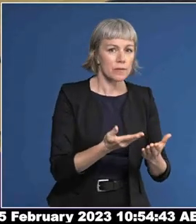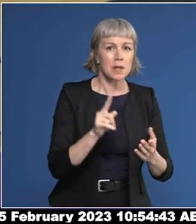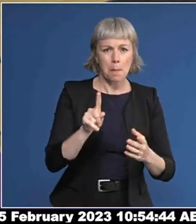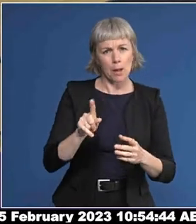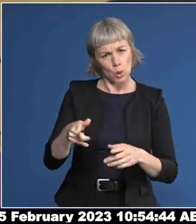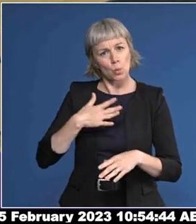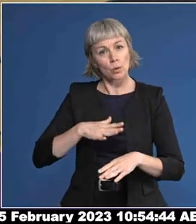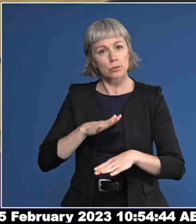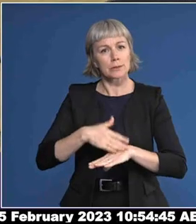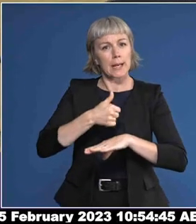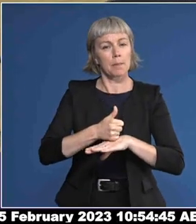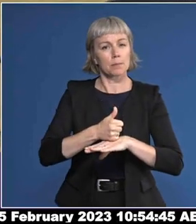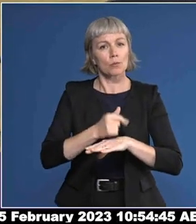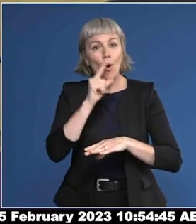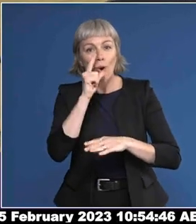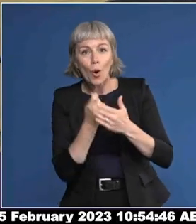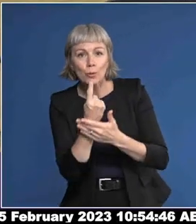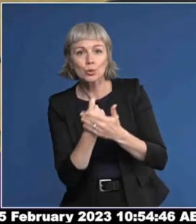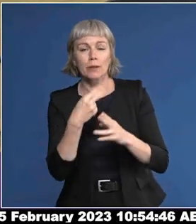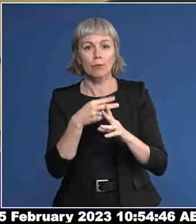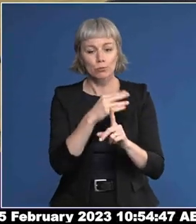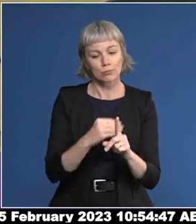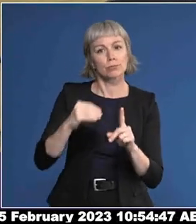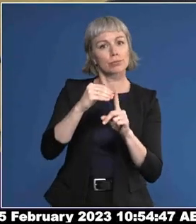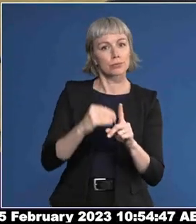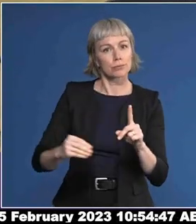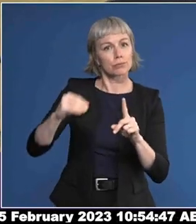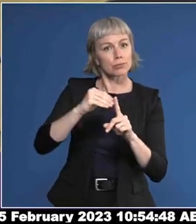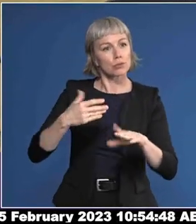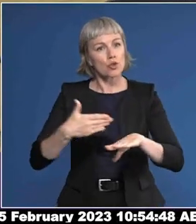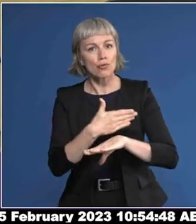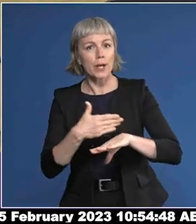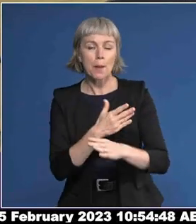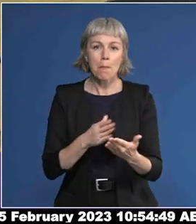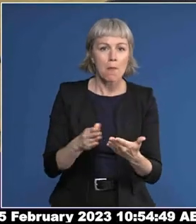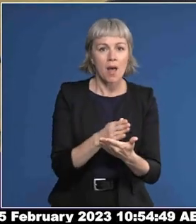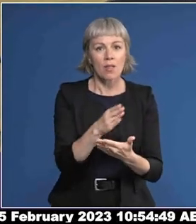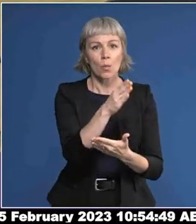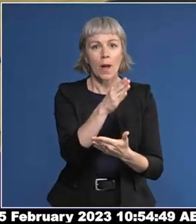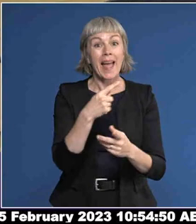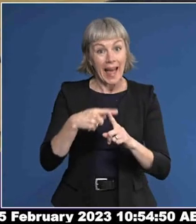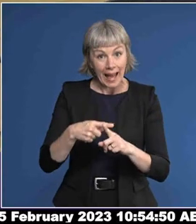Yes. That's right. MS EASTMAN: And to have a mode of training that supports retention in the organisation?